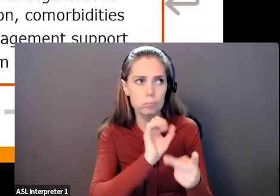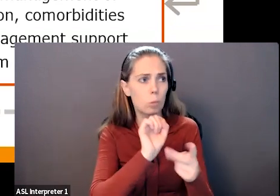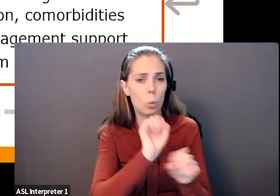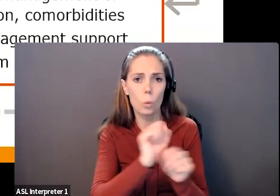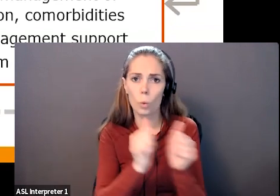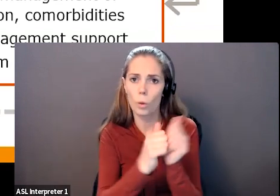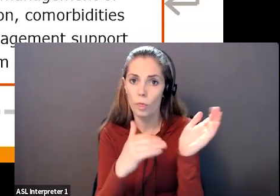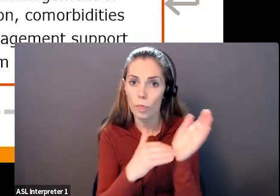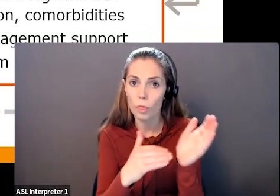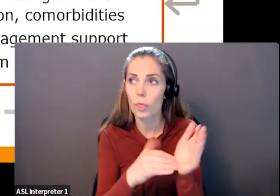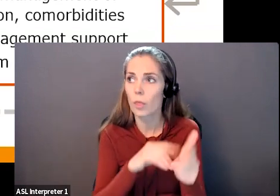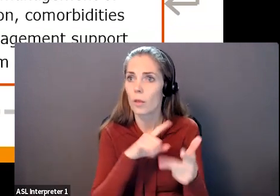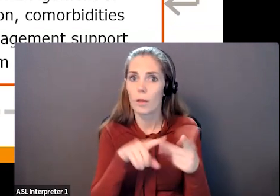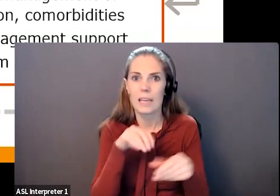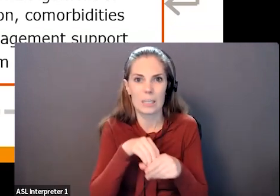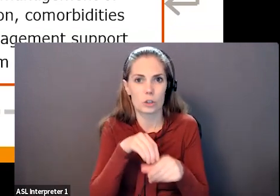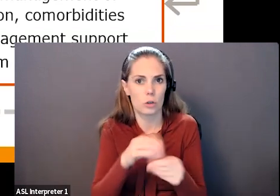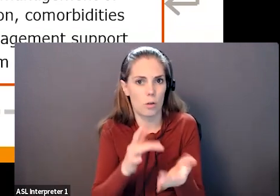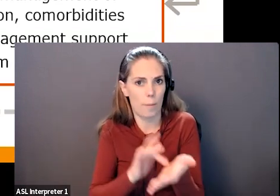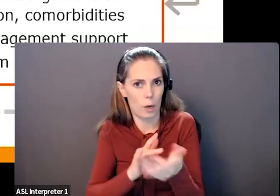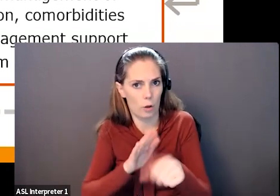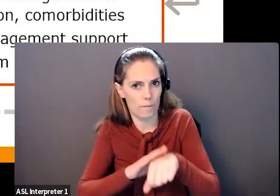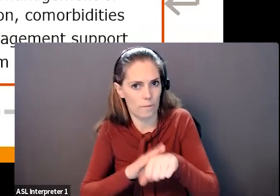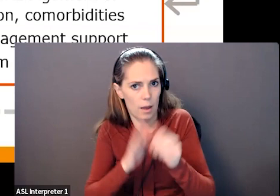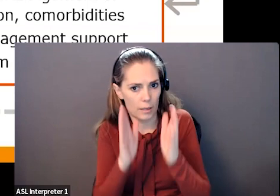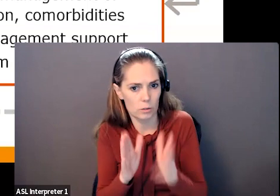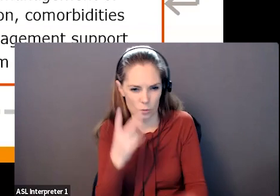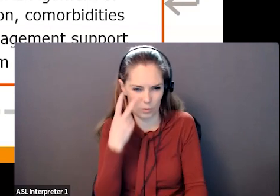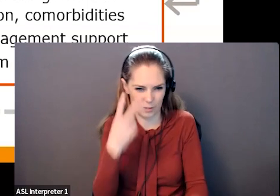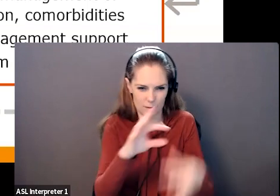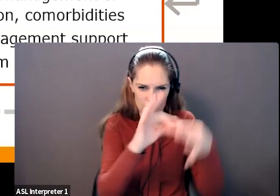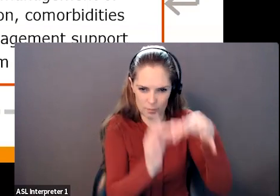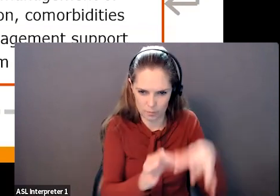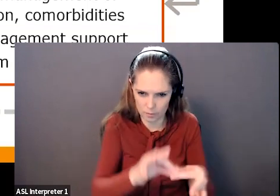advisors and so you can see here of the way it flows through at the portal wait four to eight